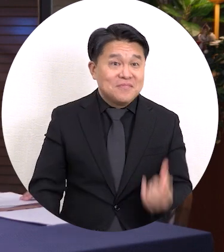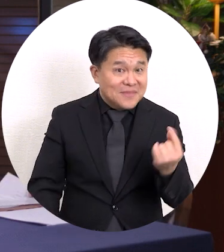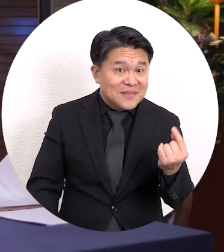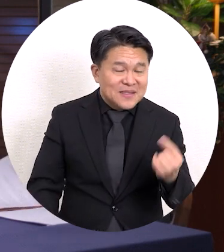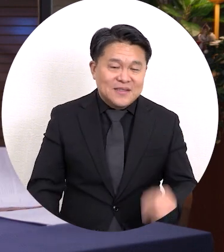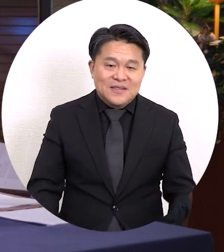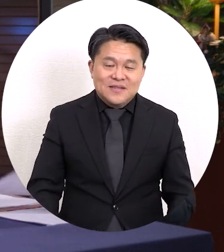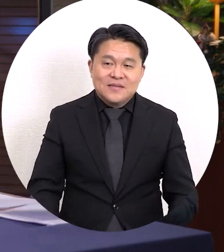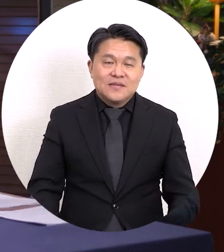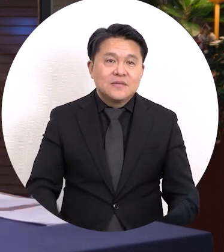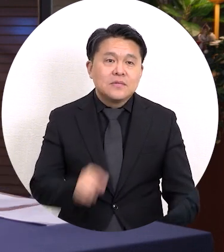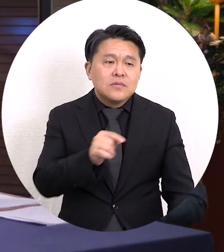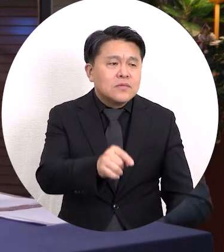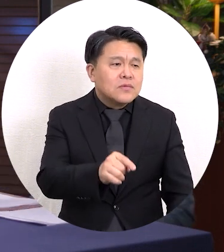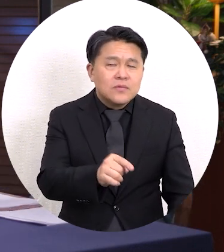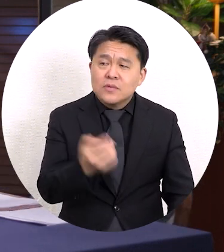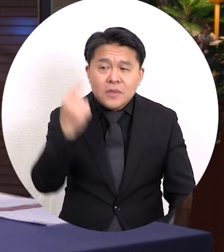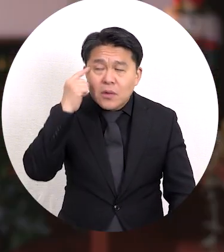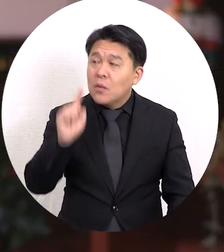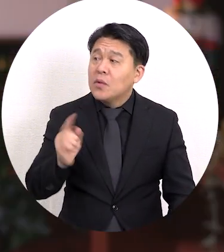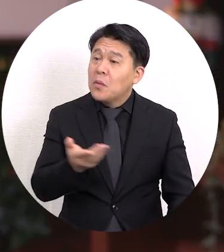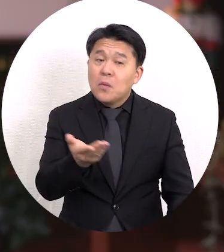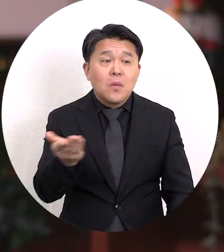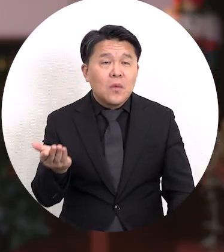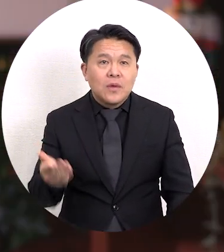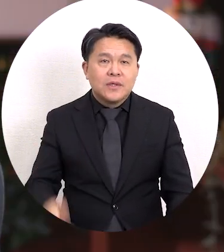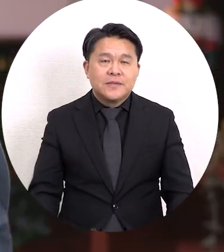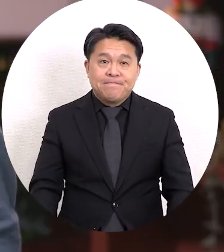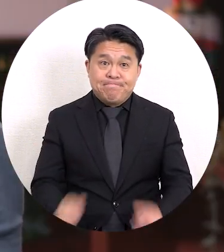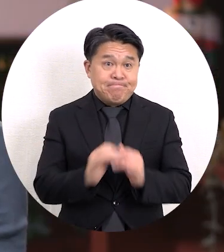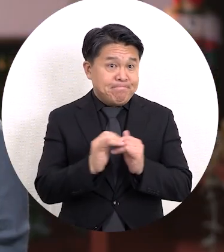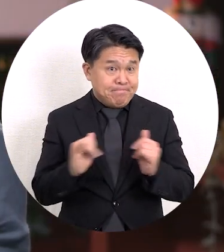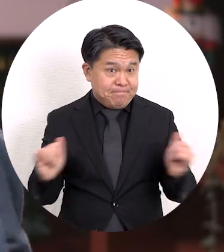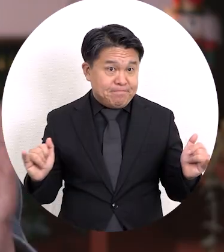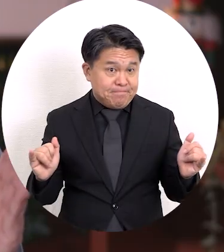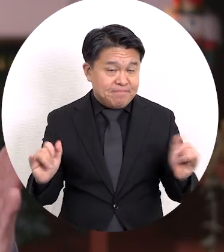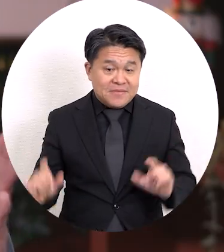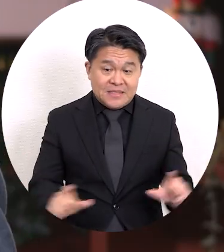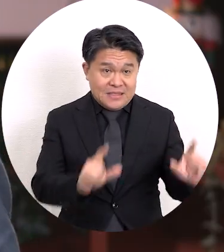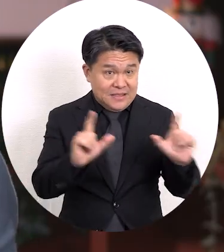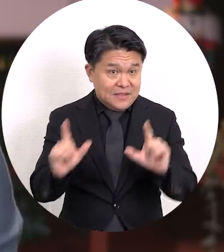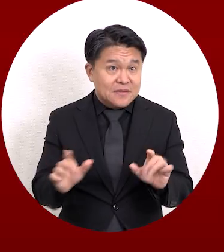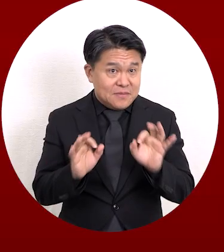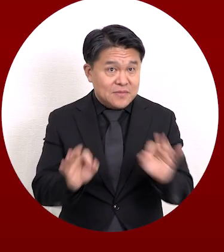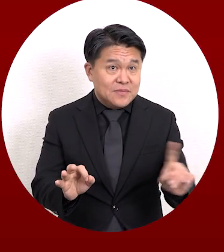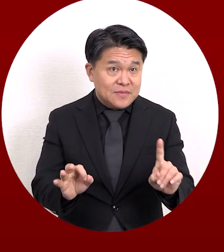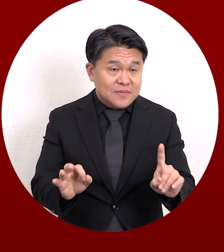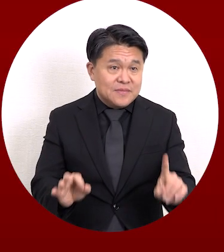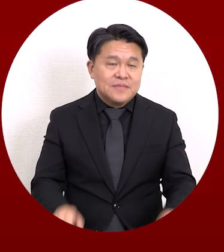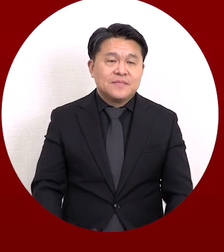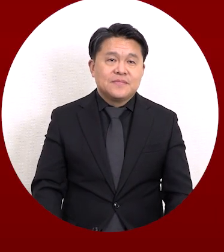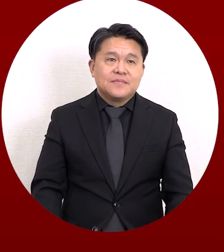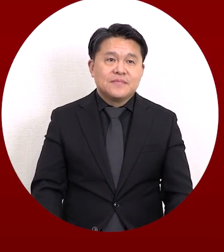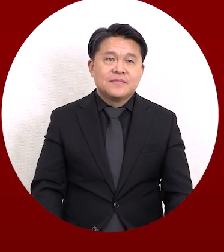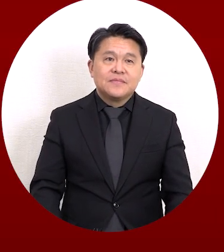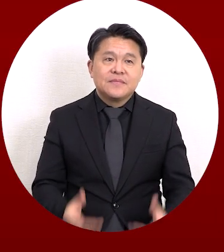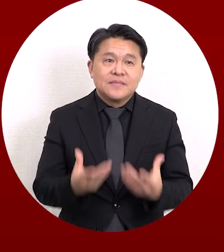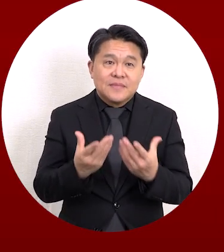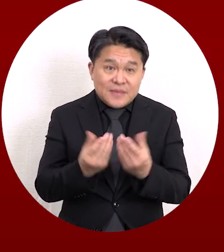What do you think about this idea? Human beings, due to our narrower birth canal